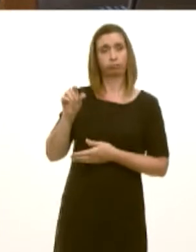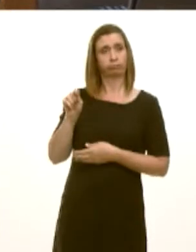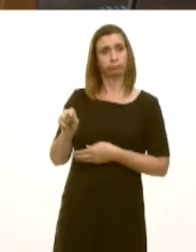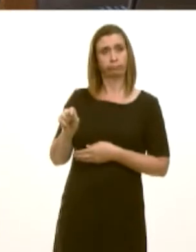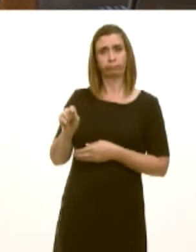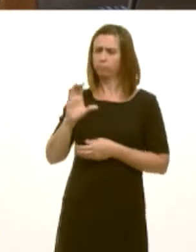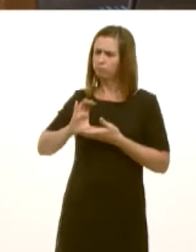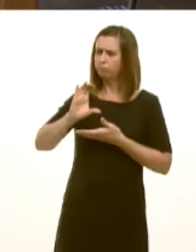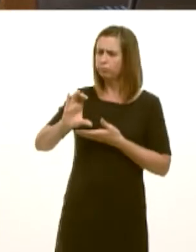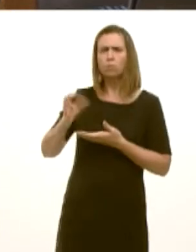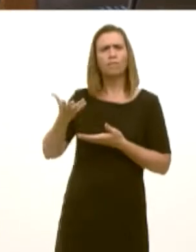sources within Welsh Government?